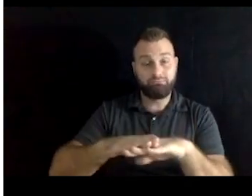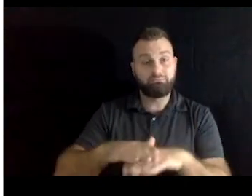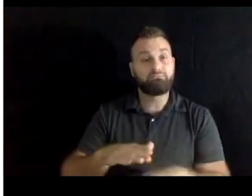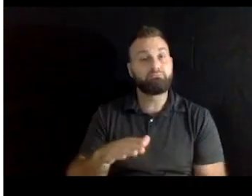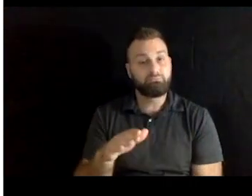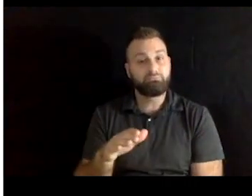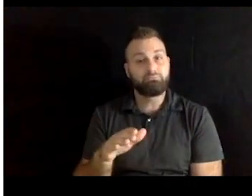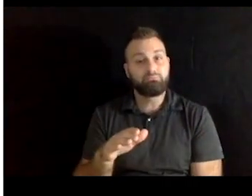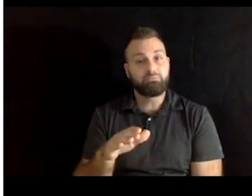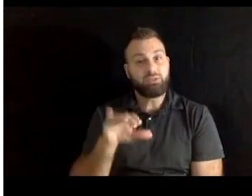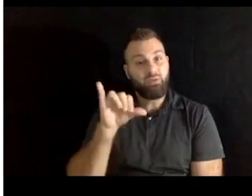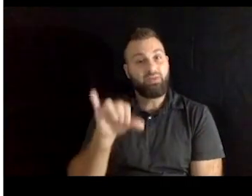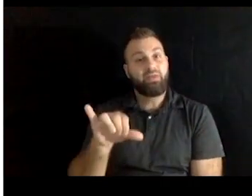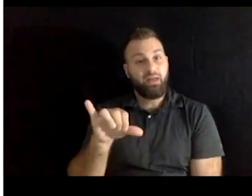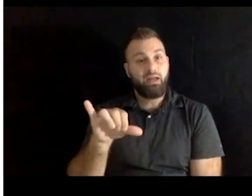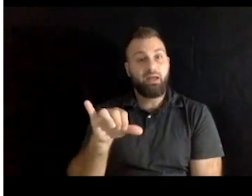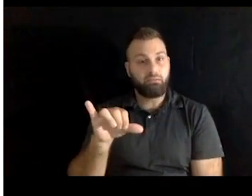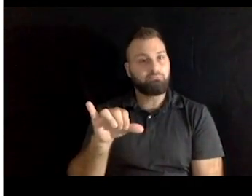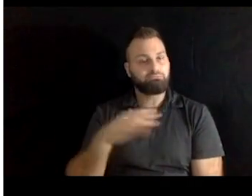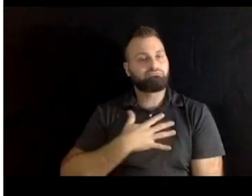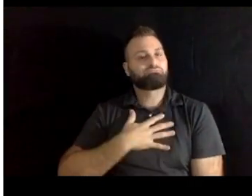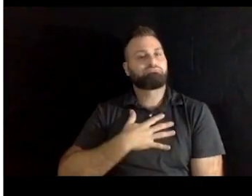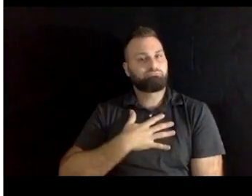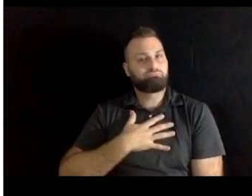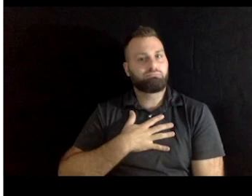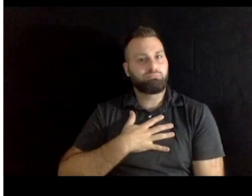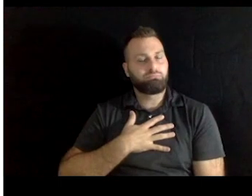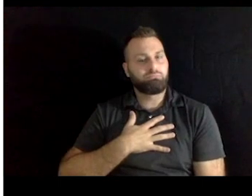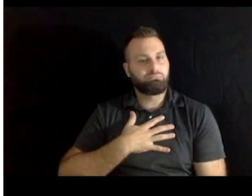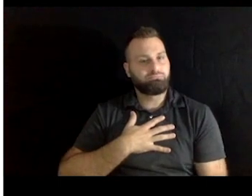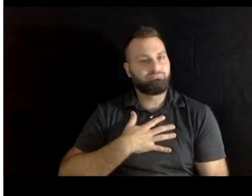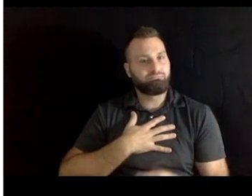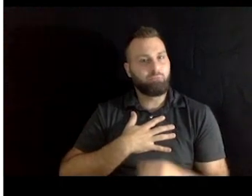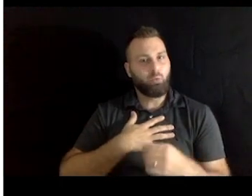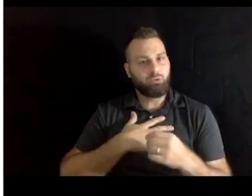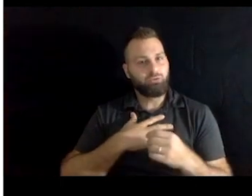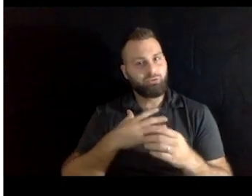so this was very, very encouraging to see these types